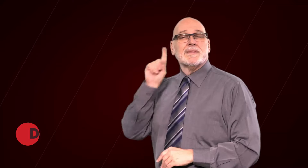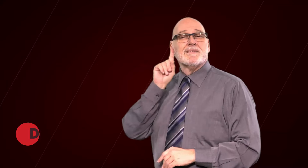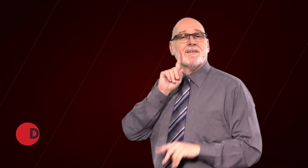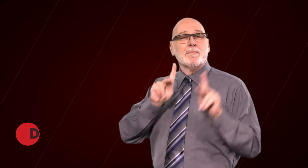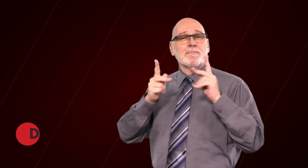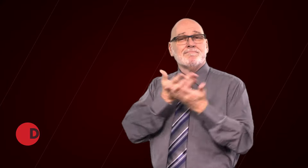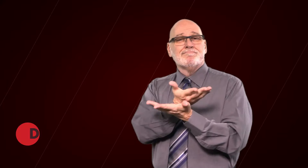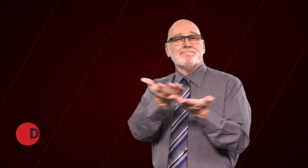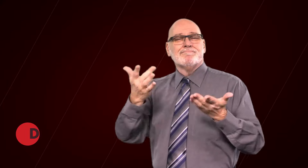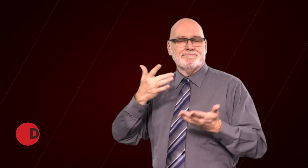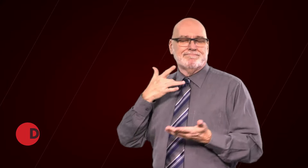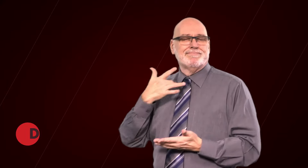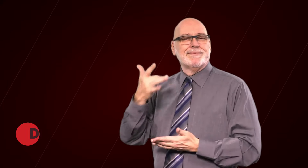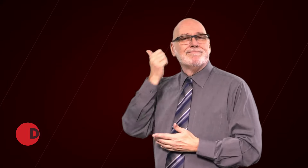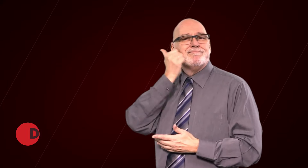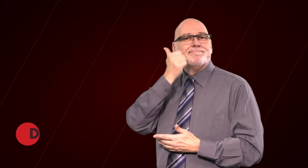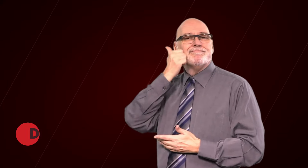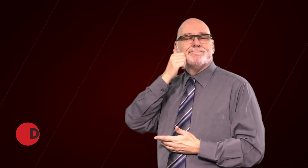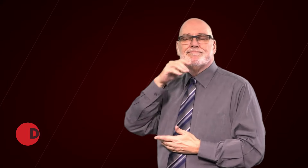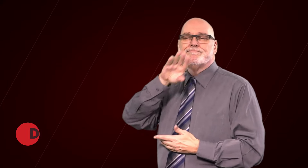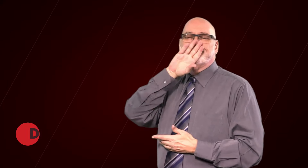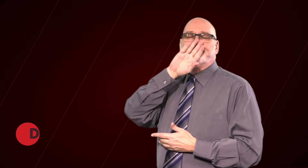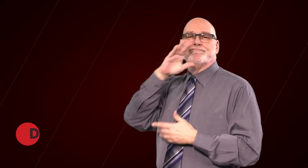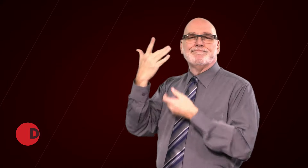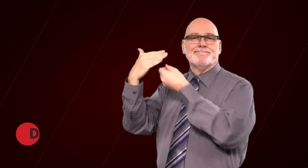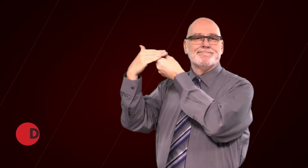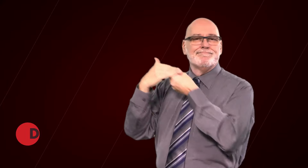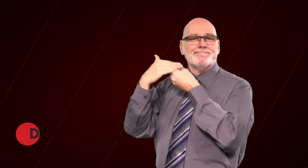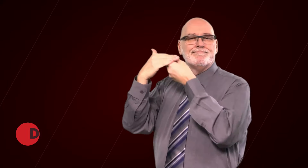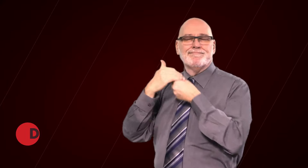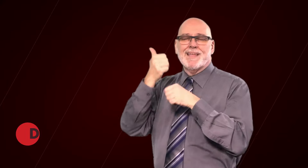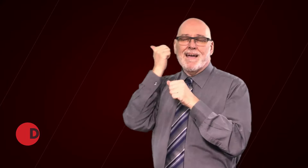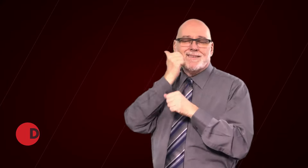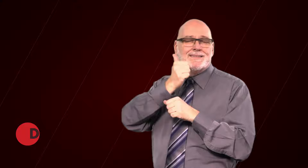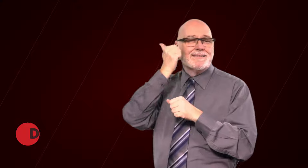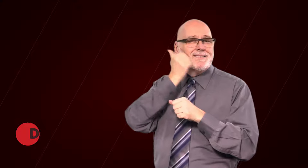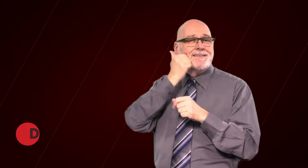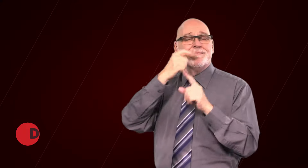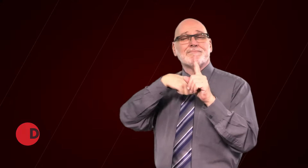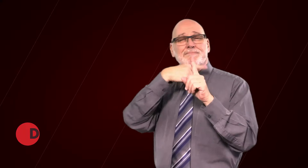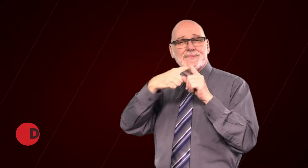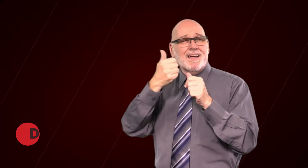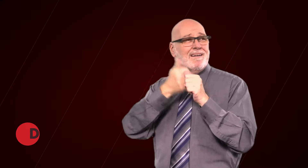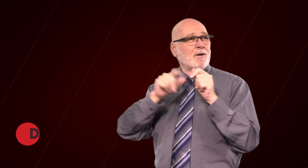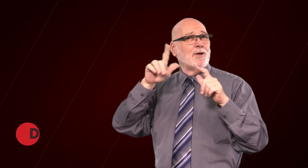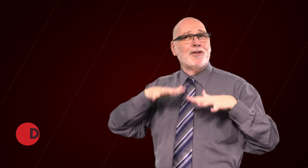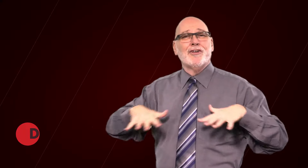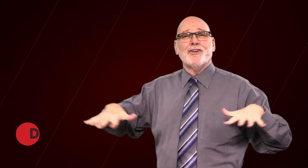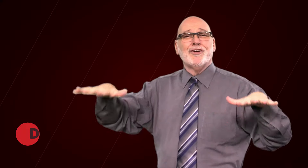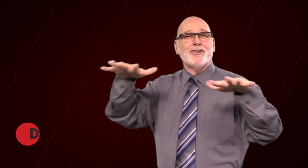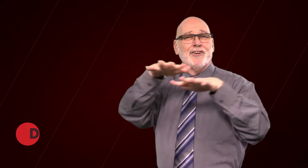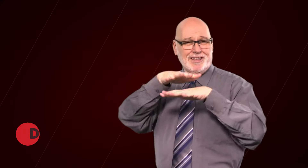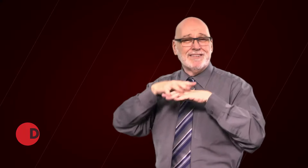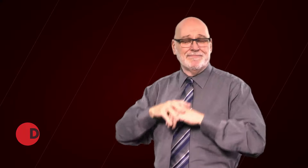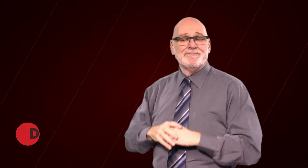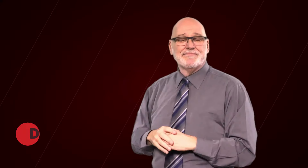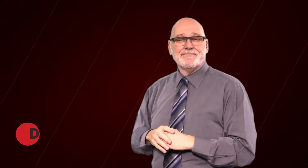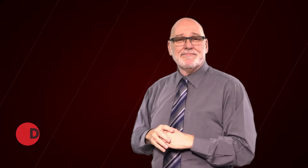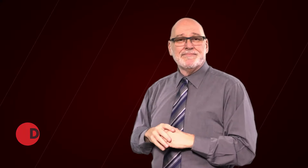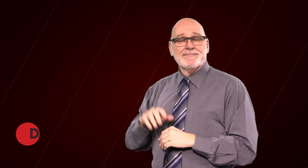[Anselmo]: Deaf people face oppression everyday, and everywhere.